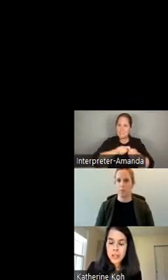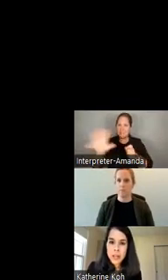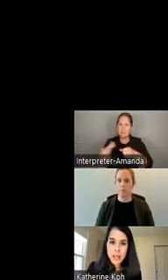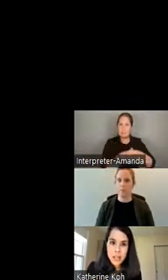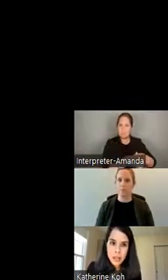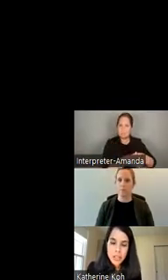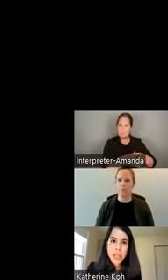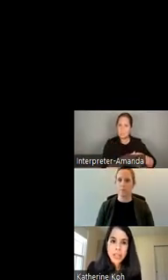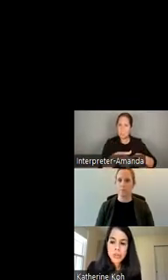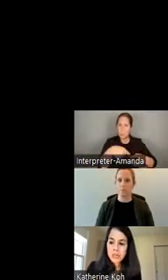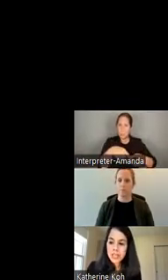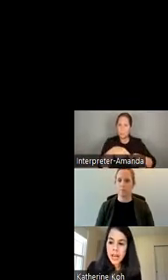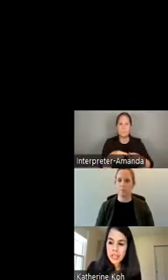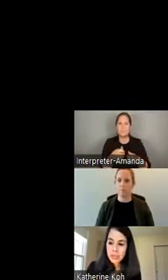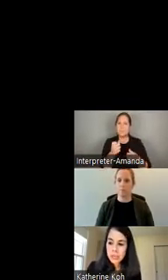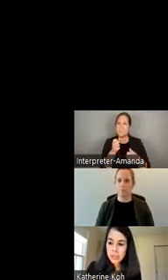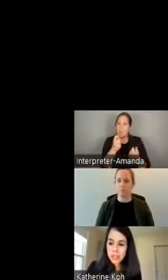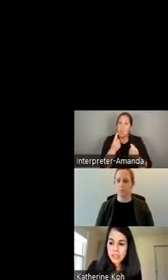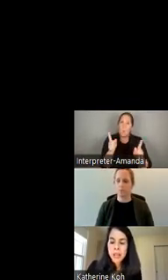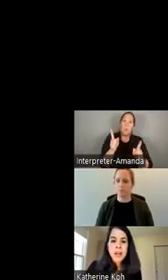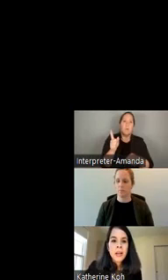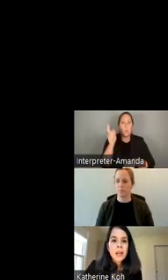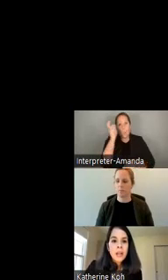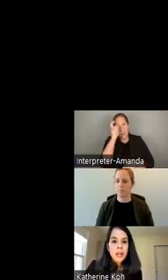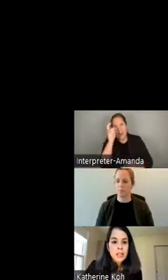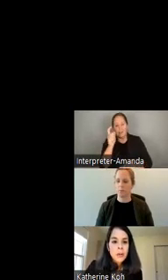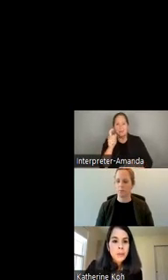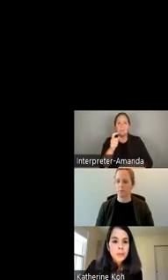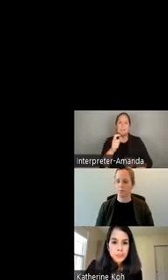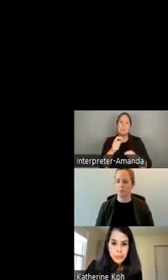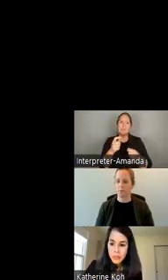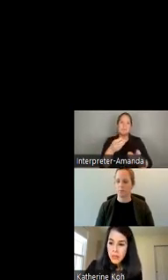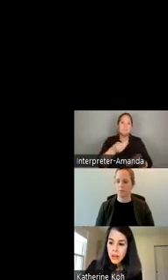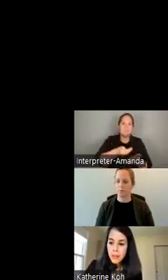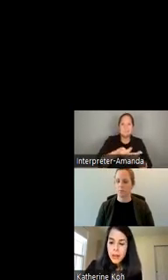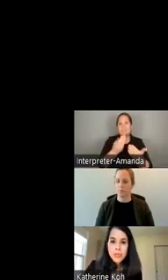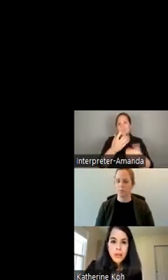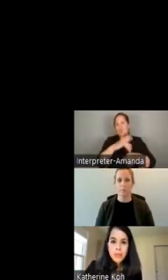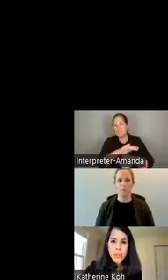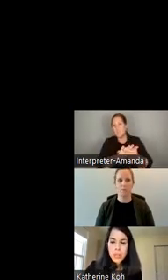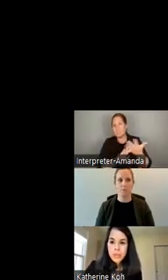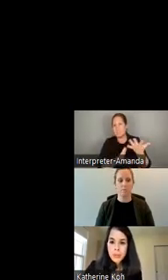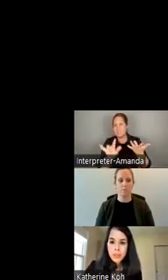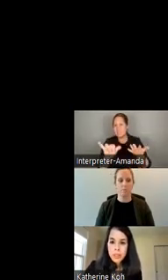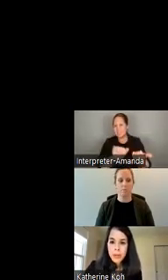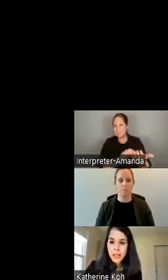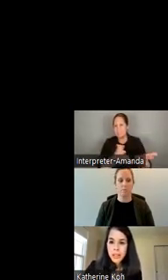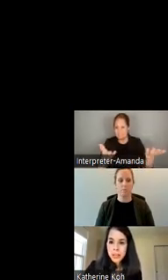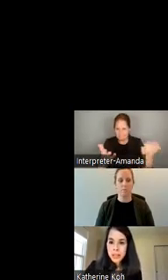inefficient to use the society's resources so um I was very fortunate to work with Dr Ron Kessler